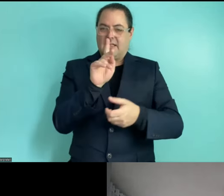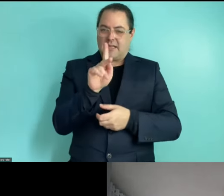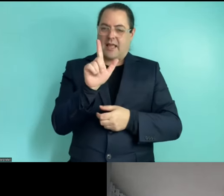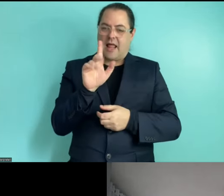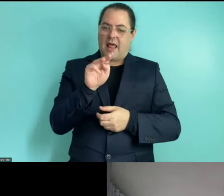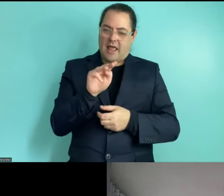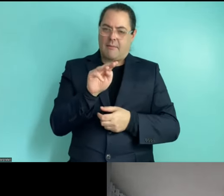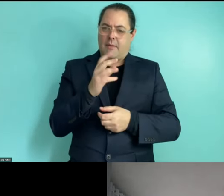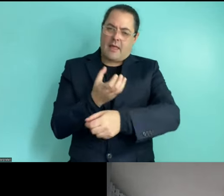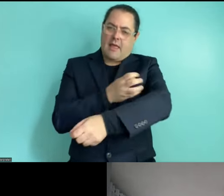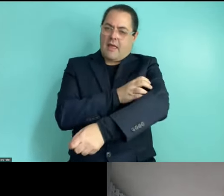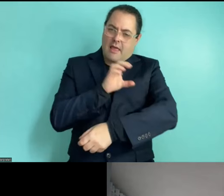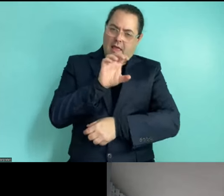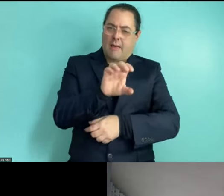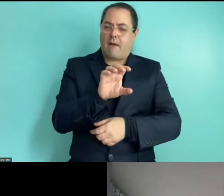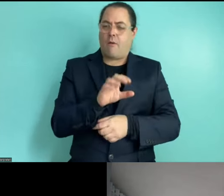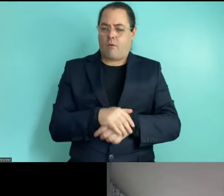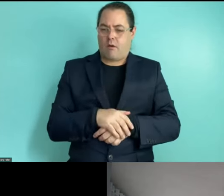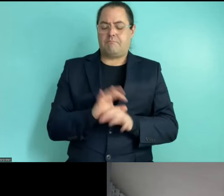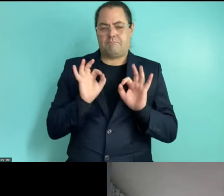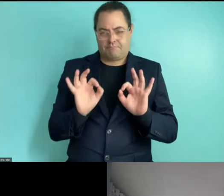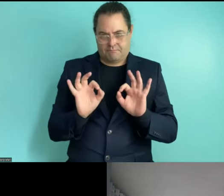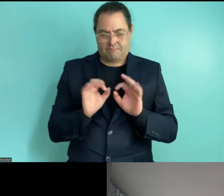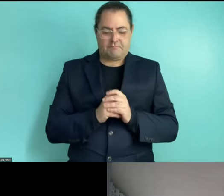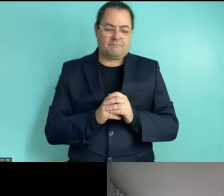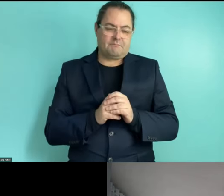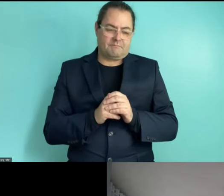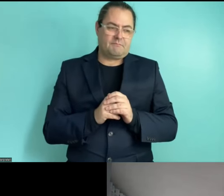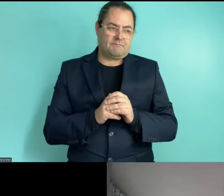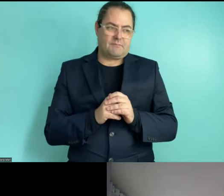14:24:16 And I really liked the fact that this is in line with, you know, technology,